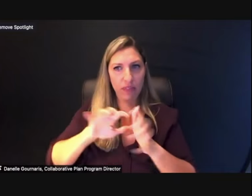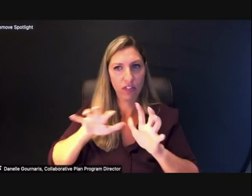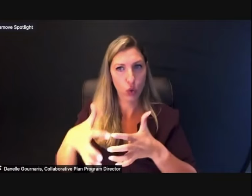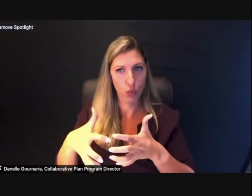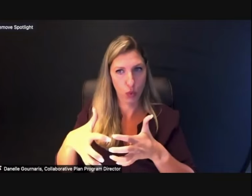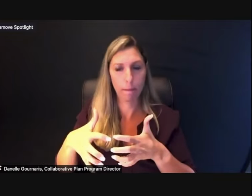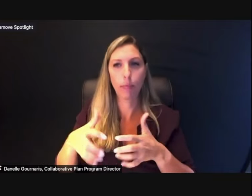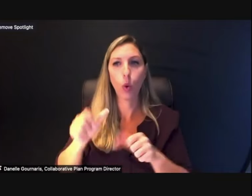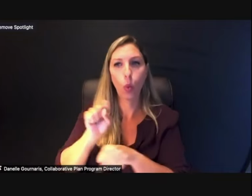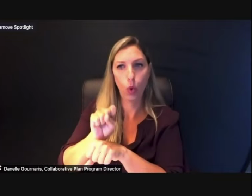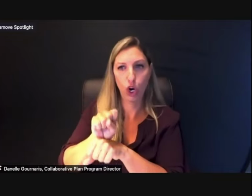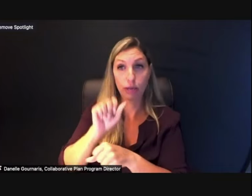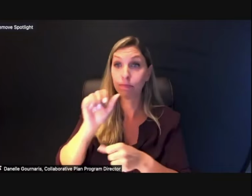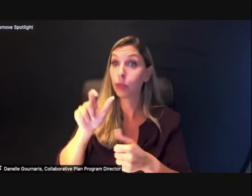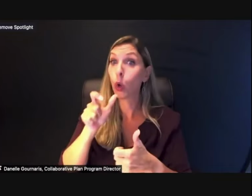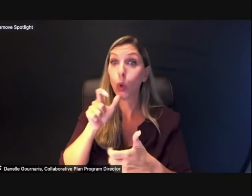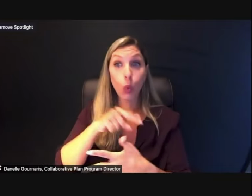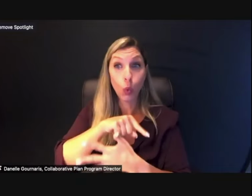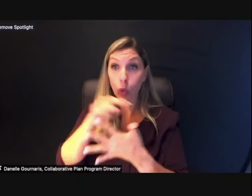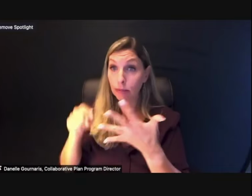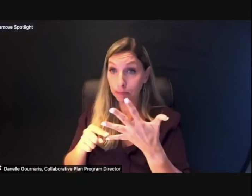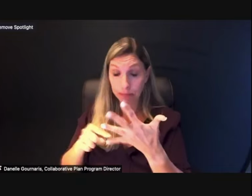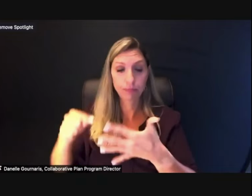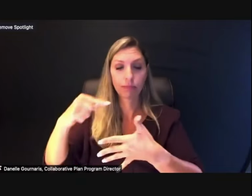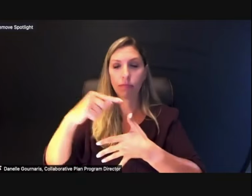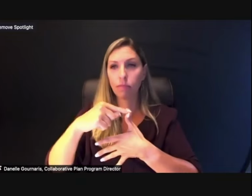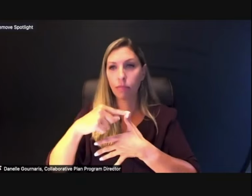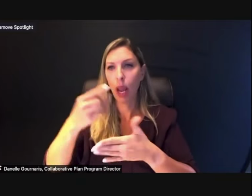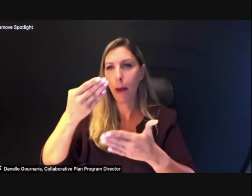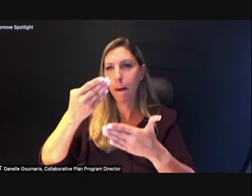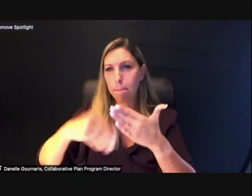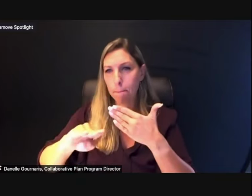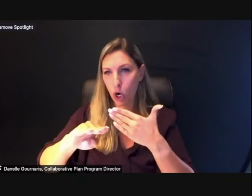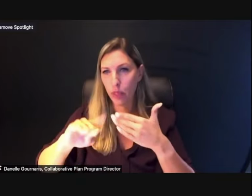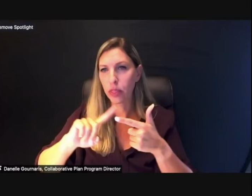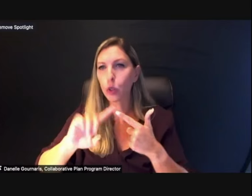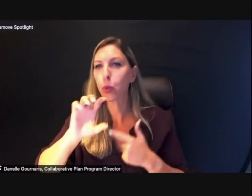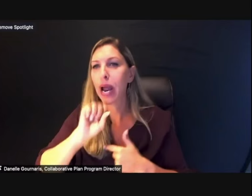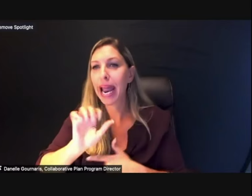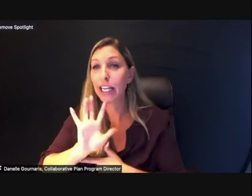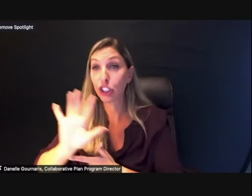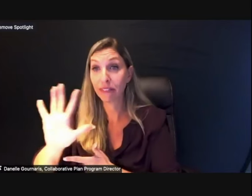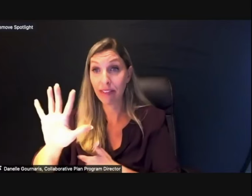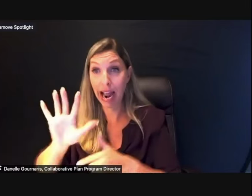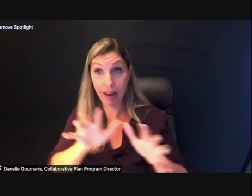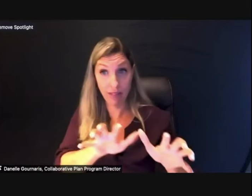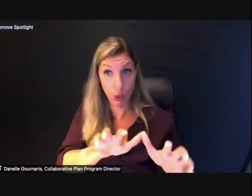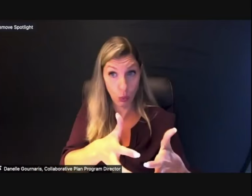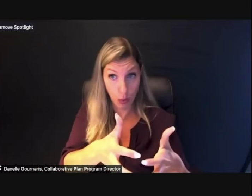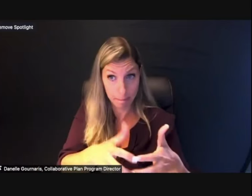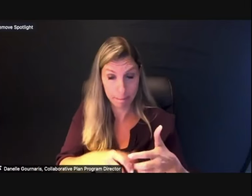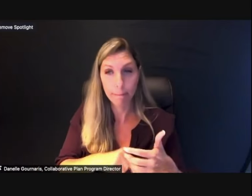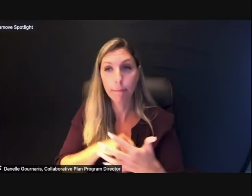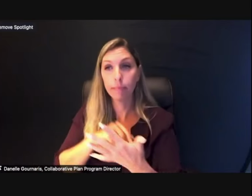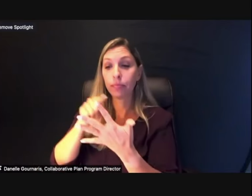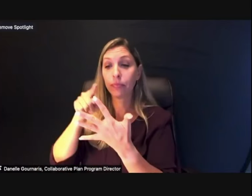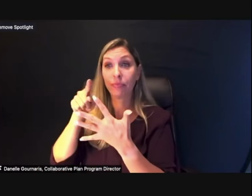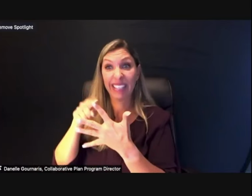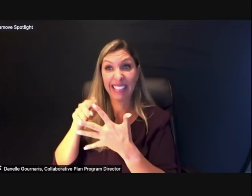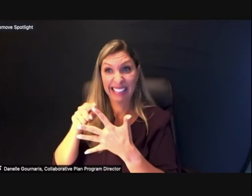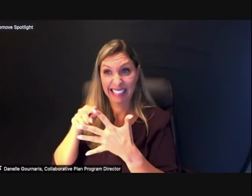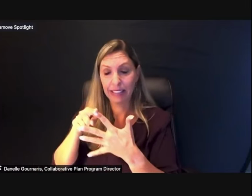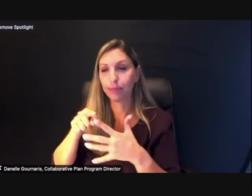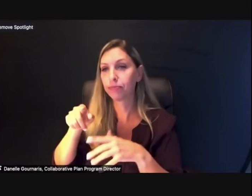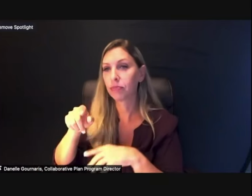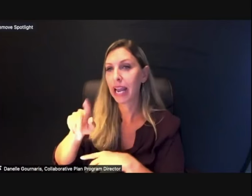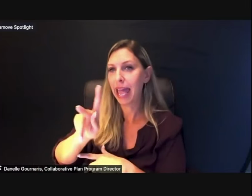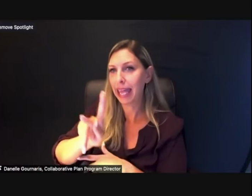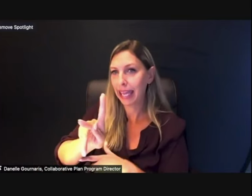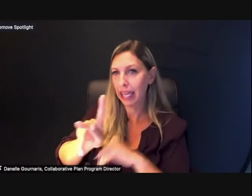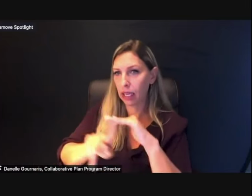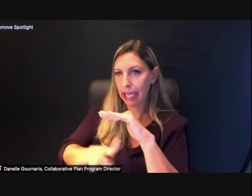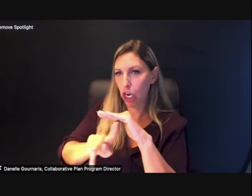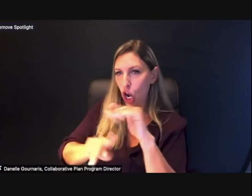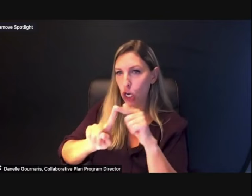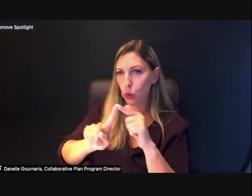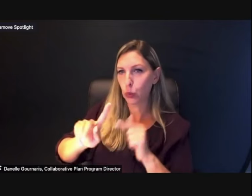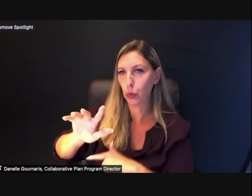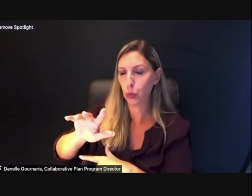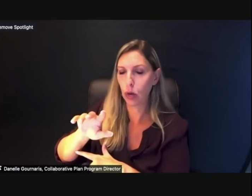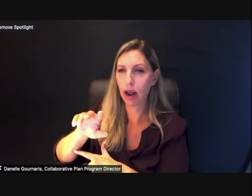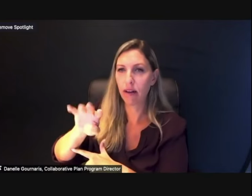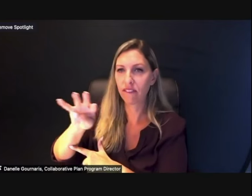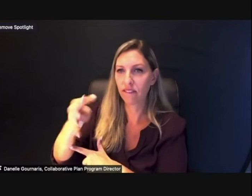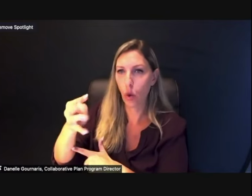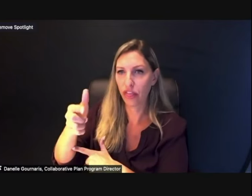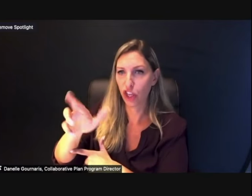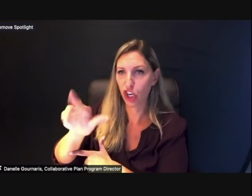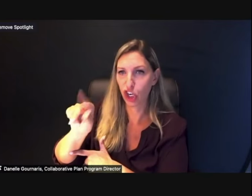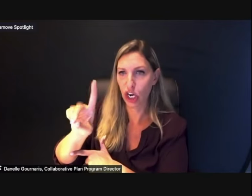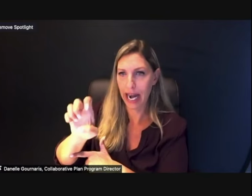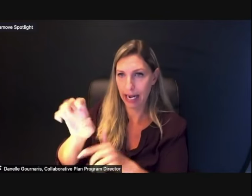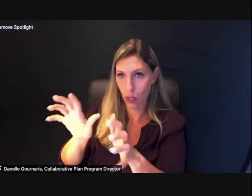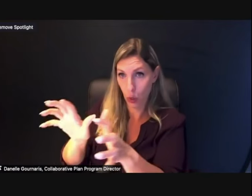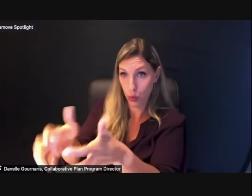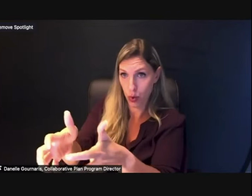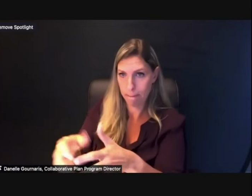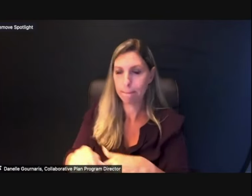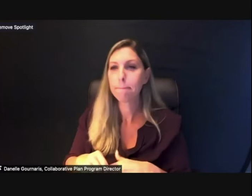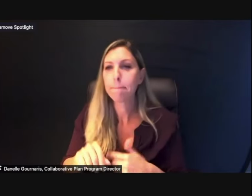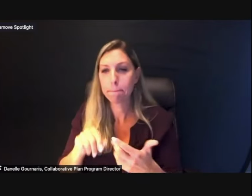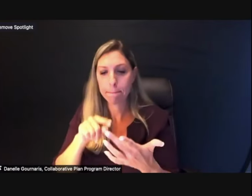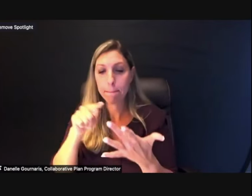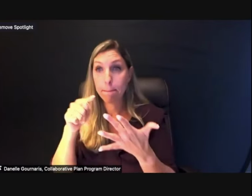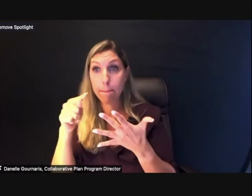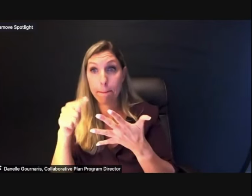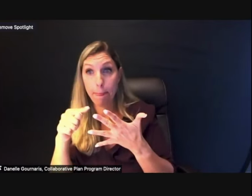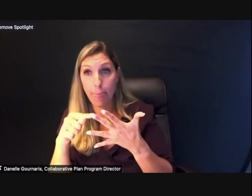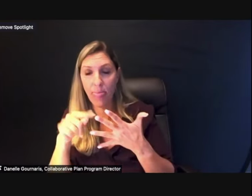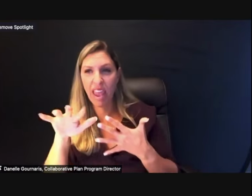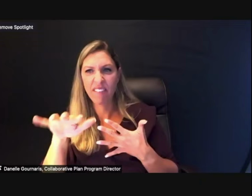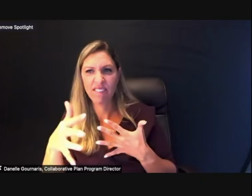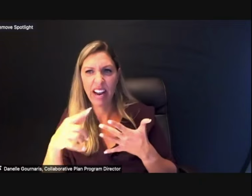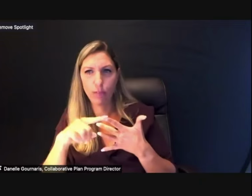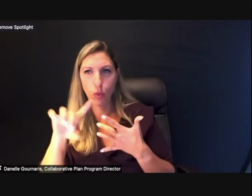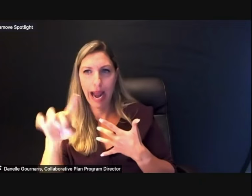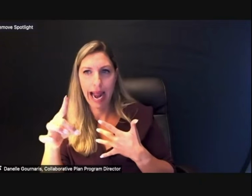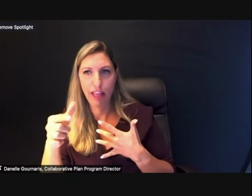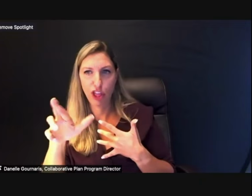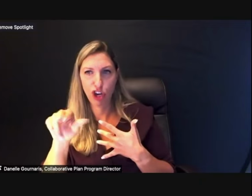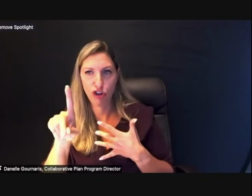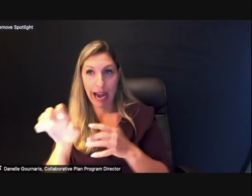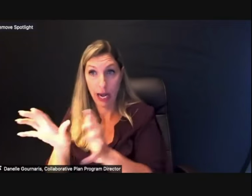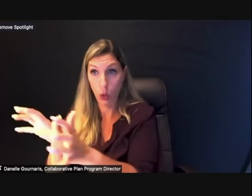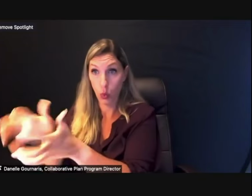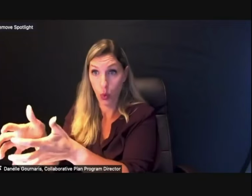collaborative group work. The groups are Birth to Age 5, Kindergarten to Grade 4, Grades 5th – 8th,